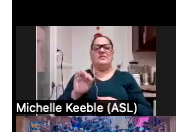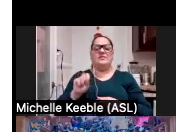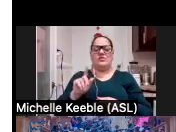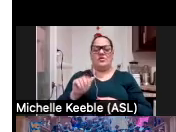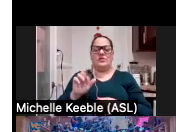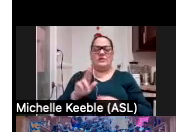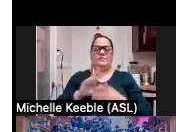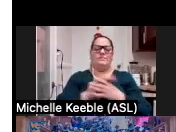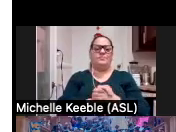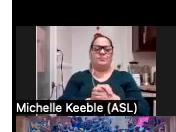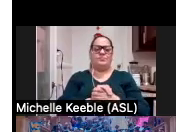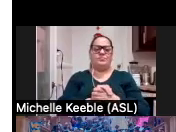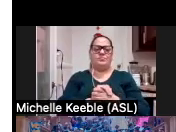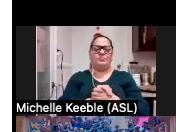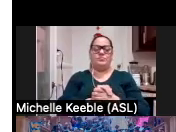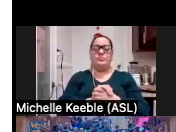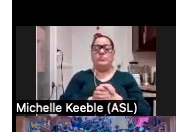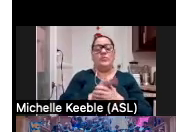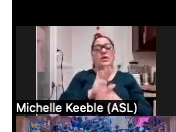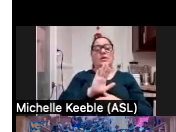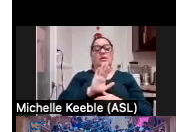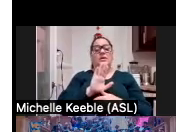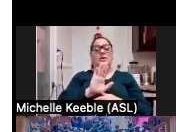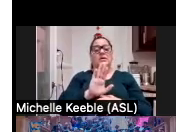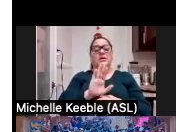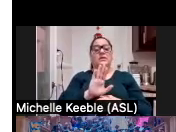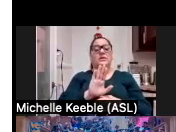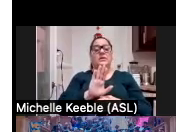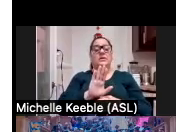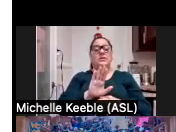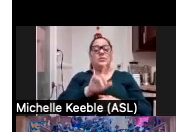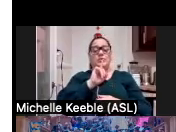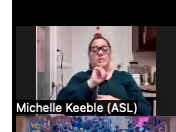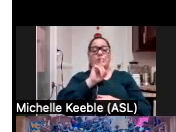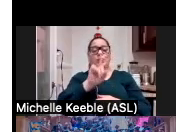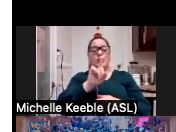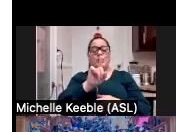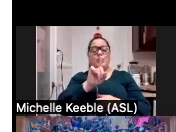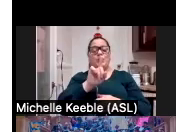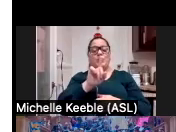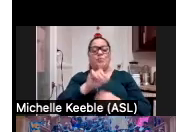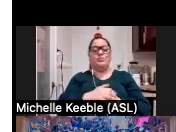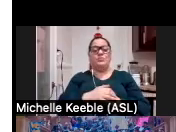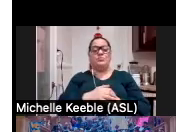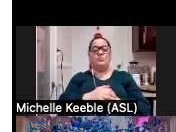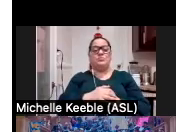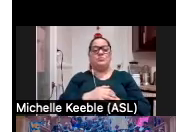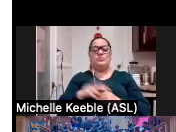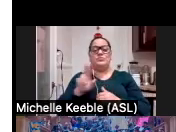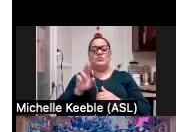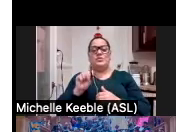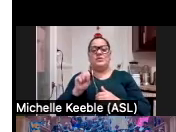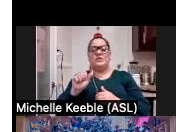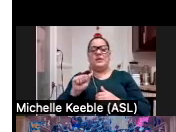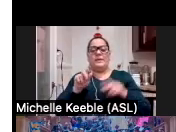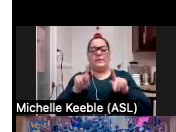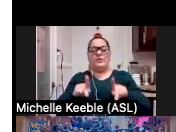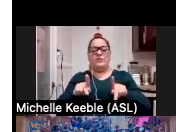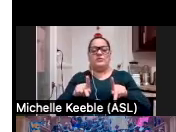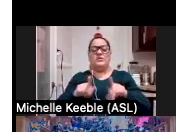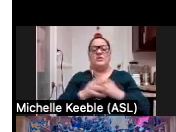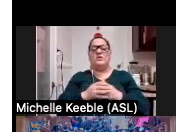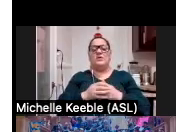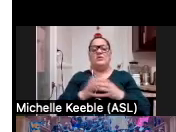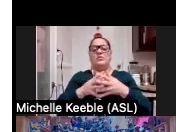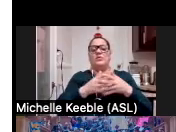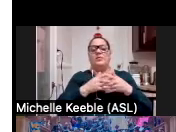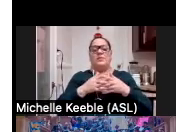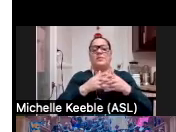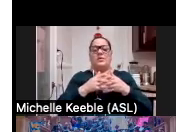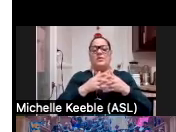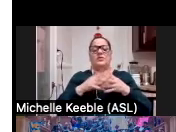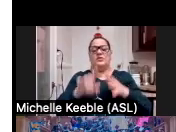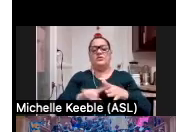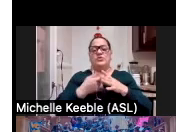Um he was uh a real patriot. Um and when the United States in 1941 entered World War II,